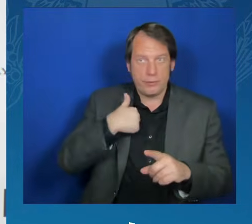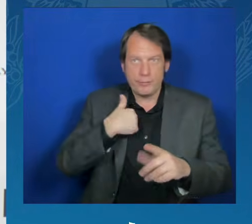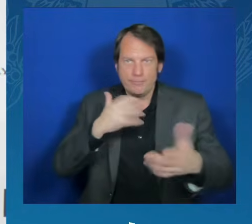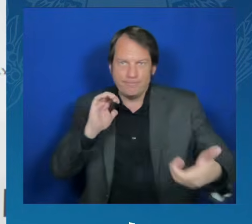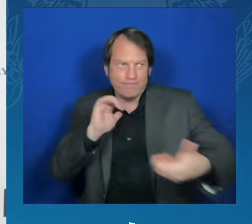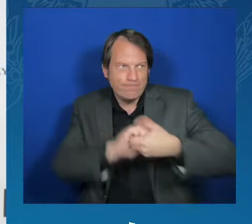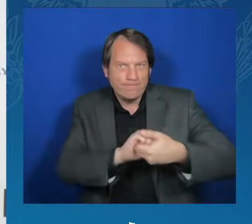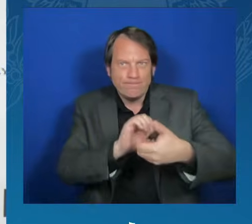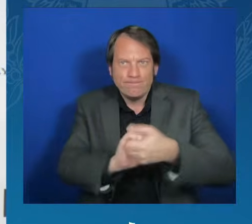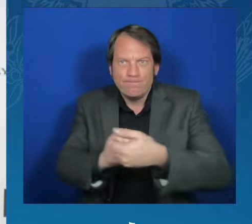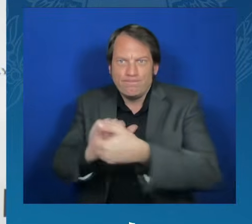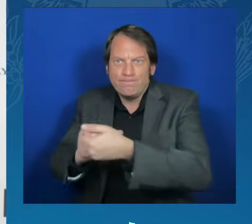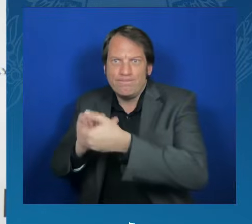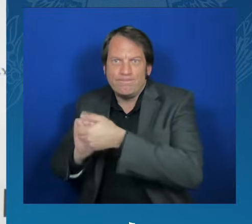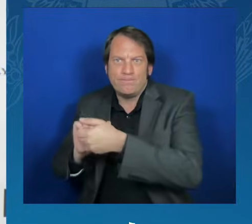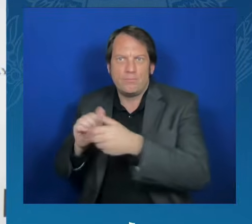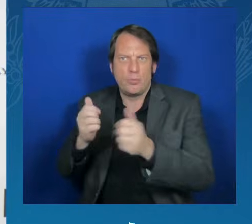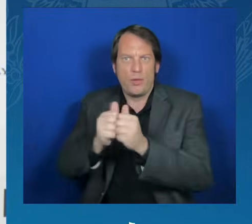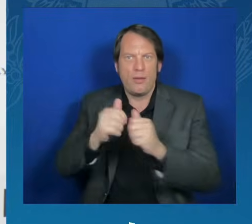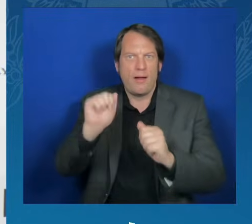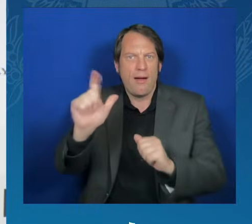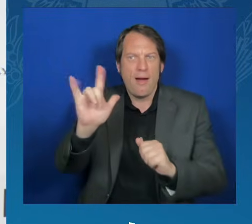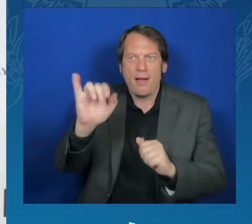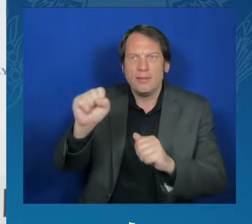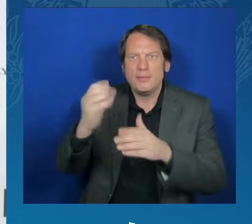Today, I will explain how President Biden and I